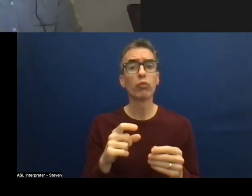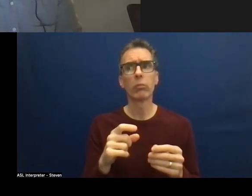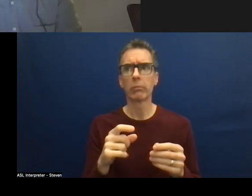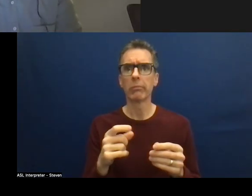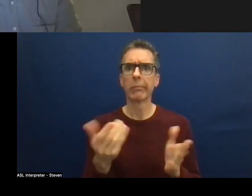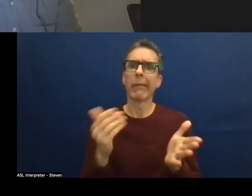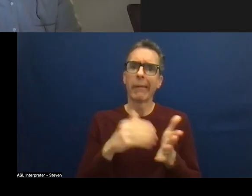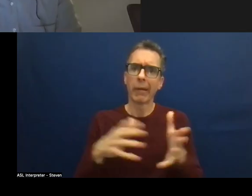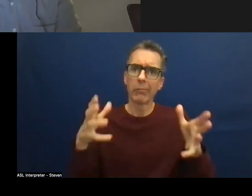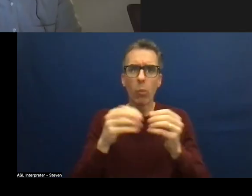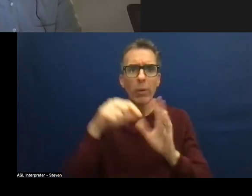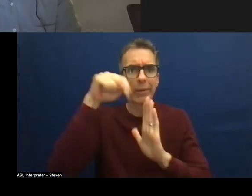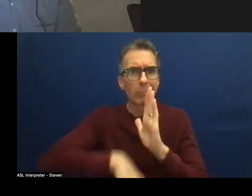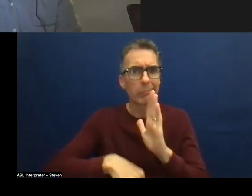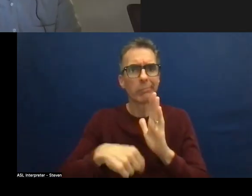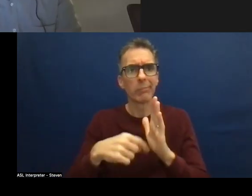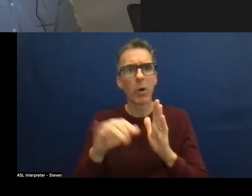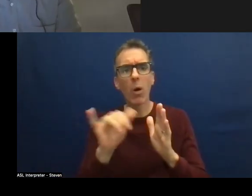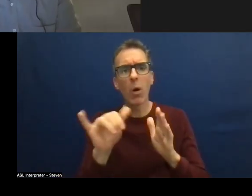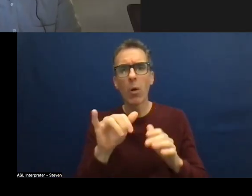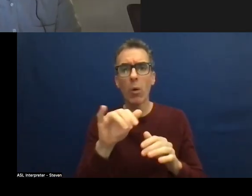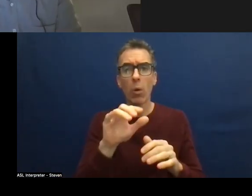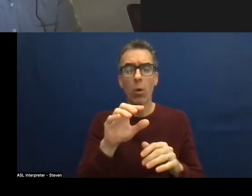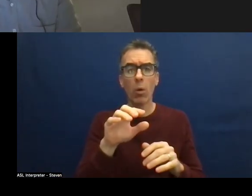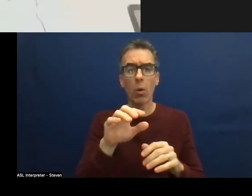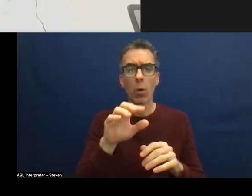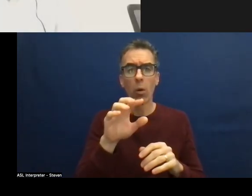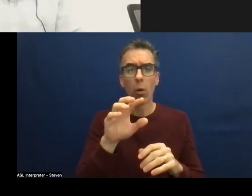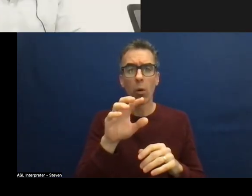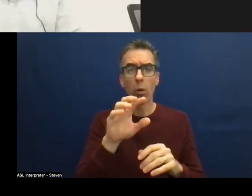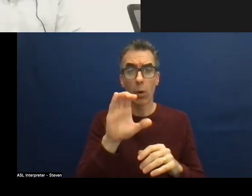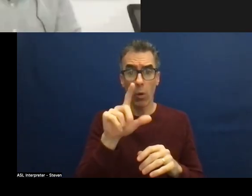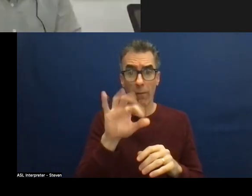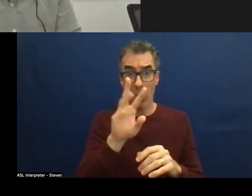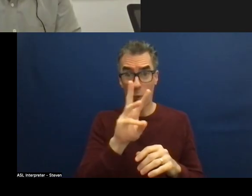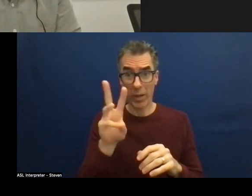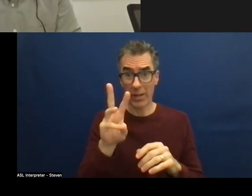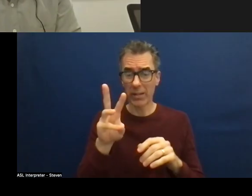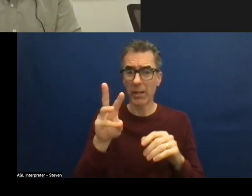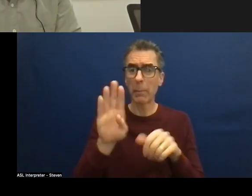and even maybe talk to some of the businesses on West Colfax and learn about what has been, you know,